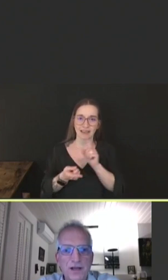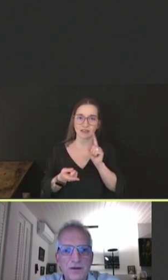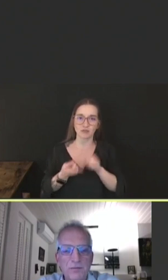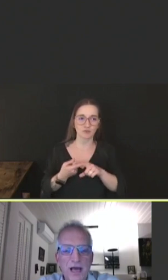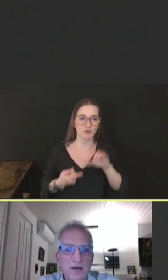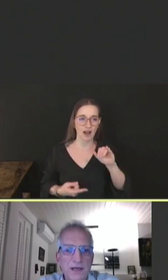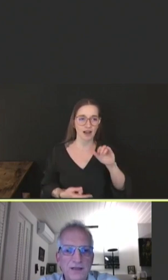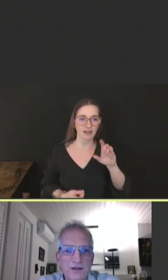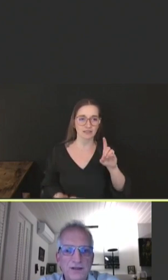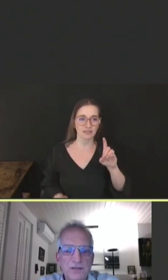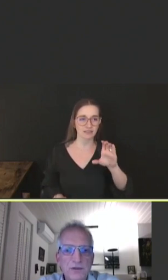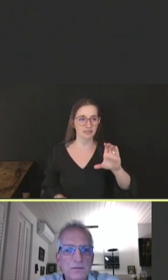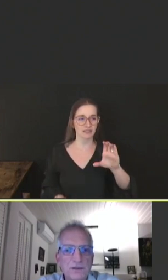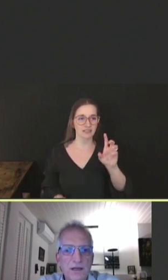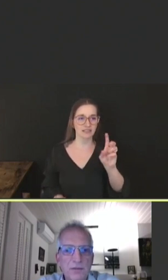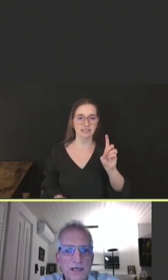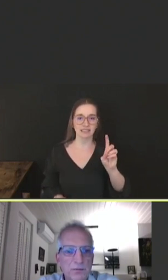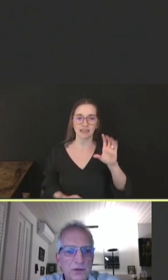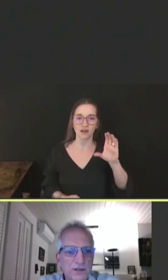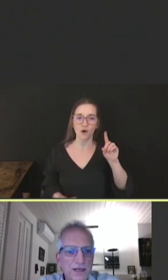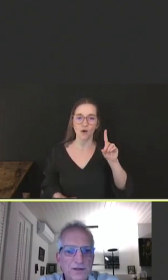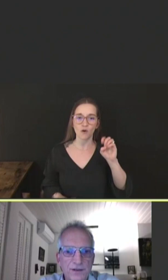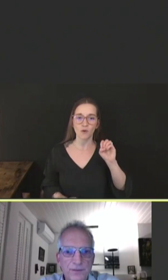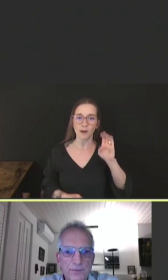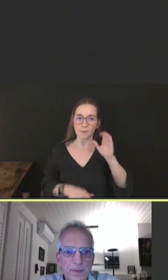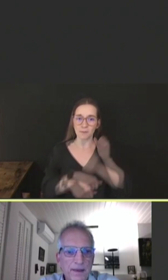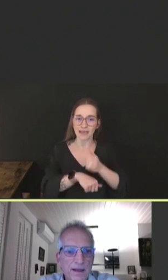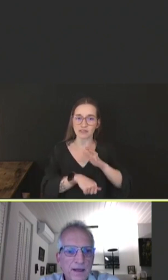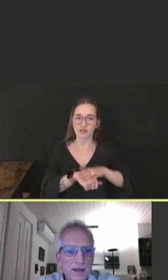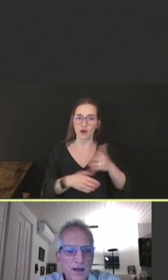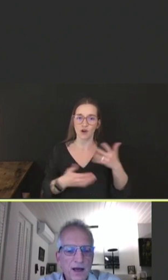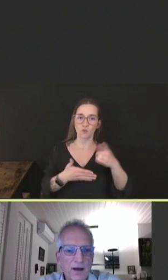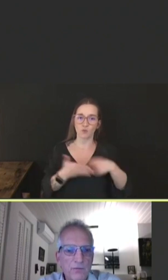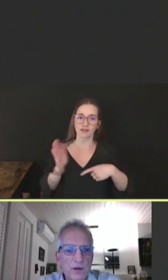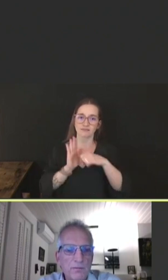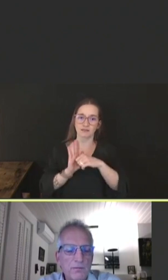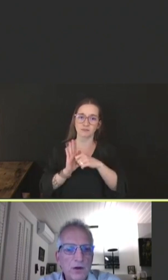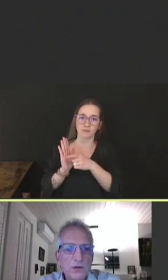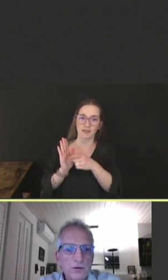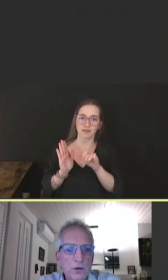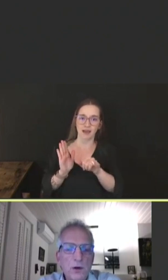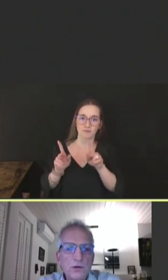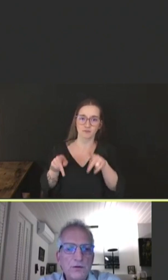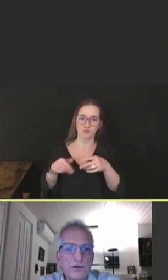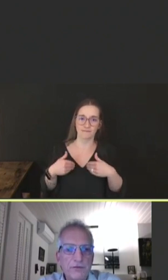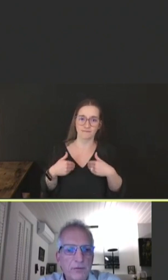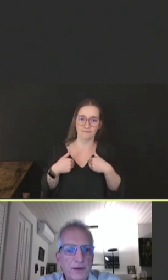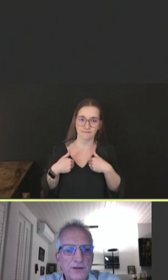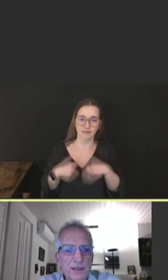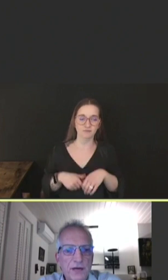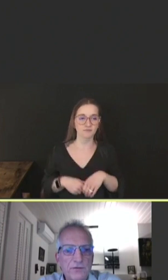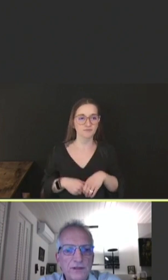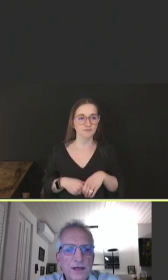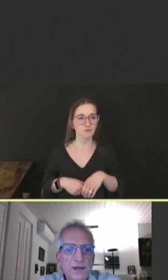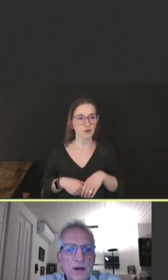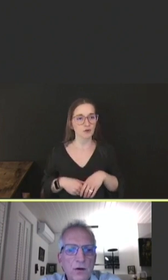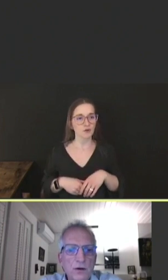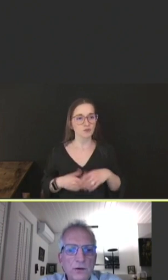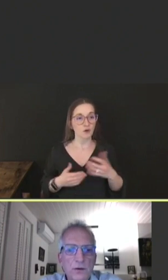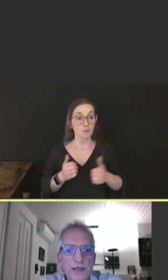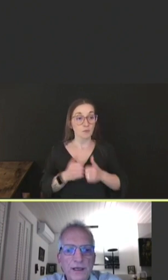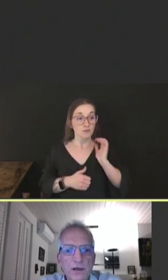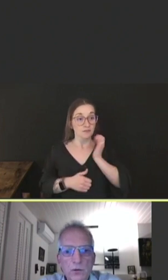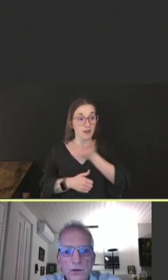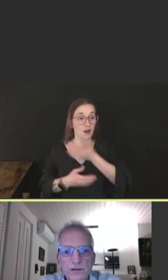based on symptoms being presented. We most -- got most of our information out of 10 ongoing court